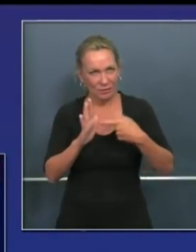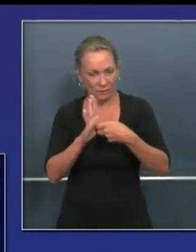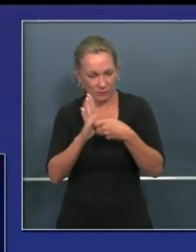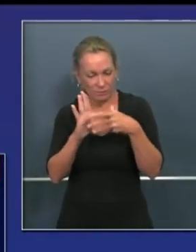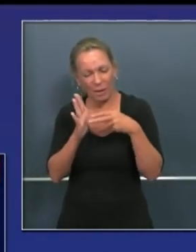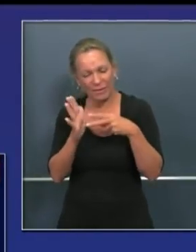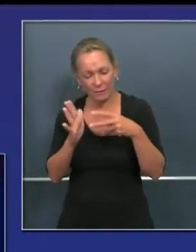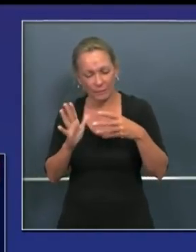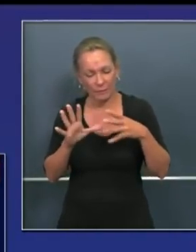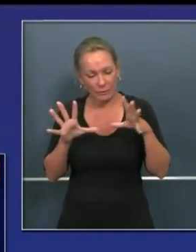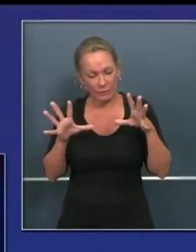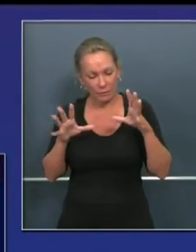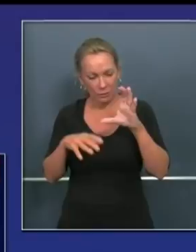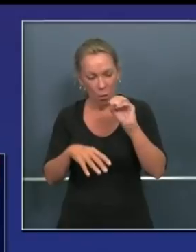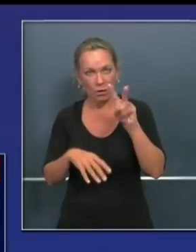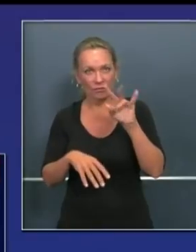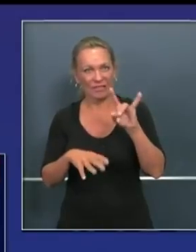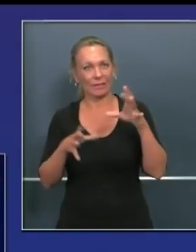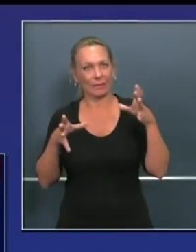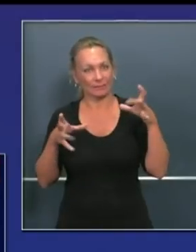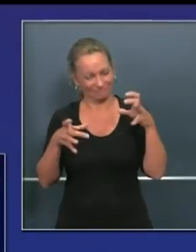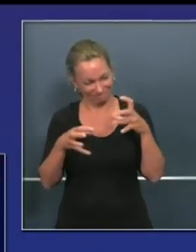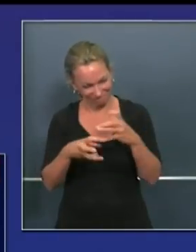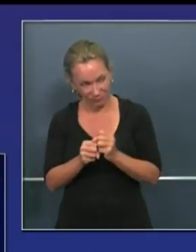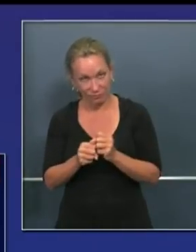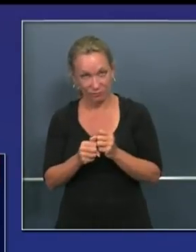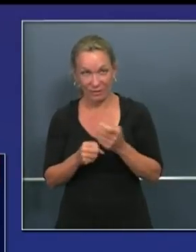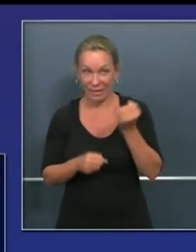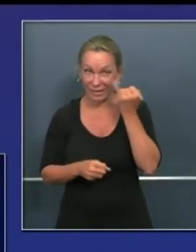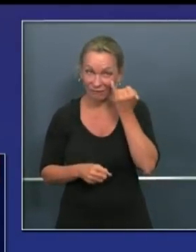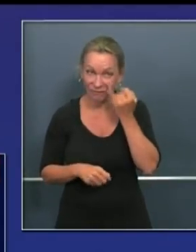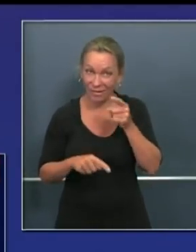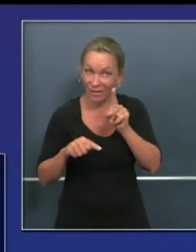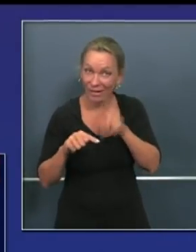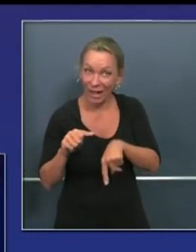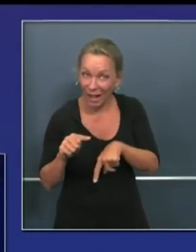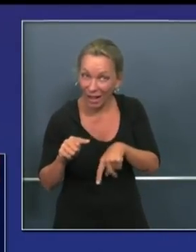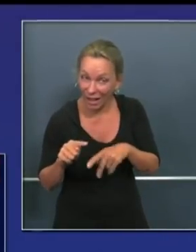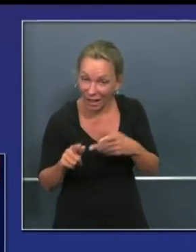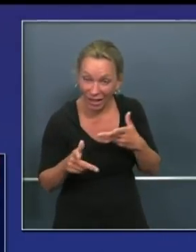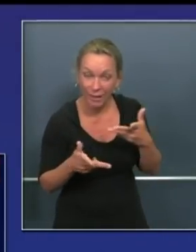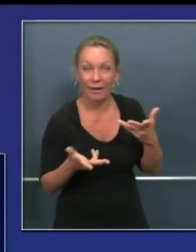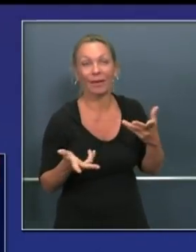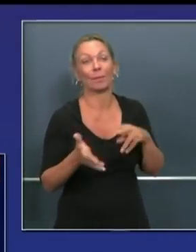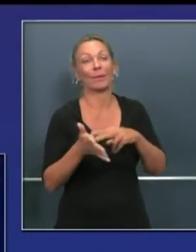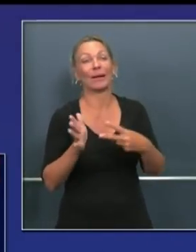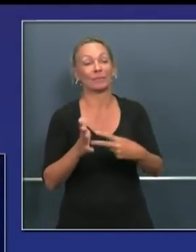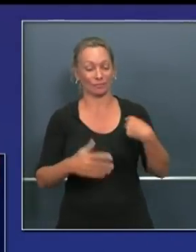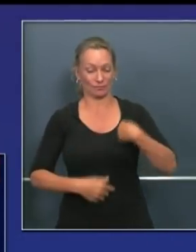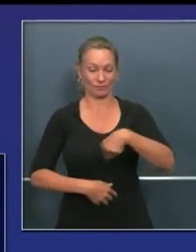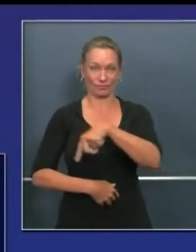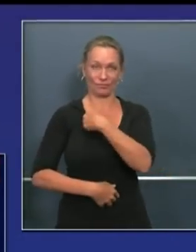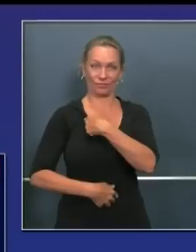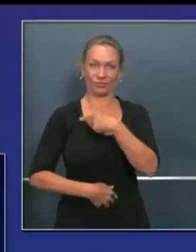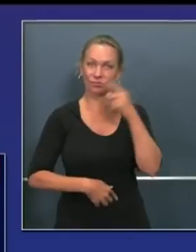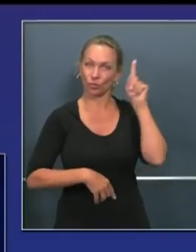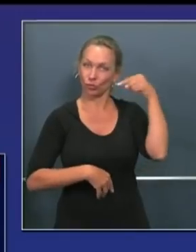ACTIONS, FRIDAY THE ANNOUNCEMENT IF YOU DIDN'T HAVE A CHANCE TO TUNE IN THAT ON IMPERIAL COUNTY.